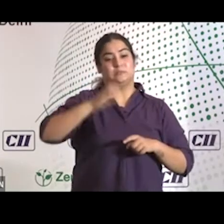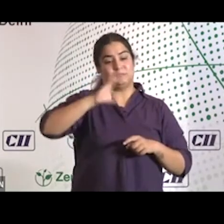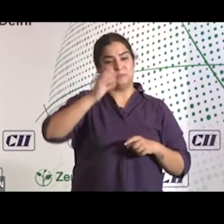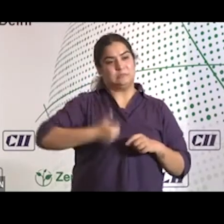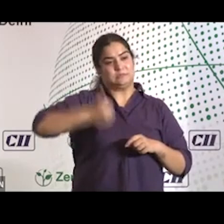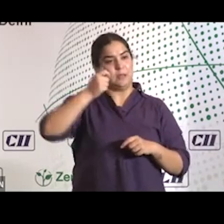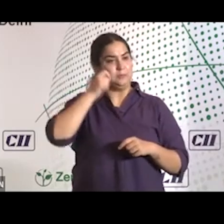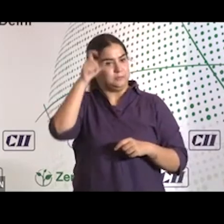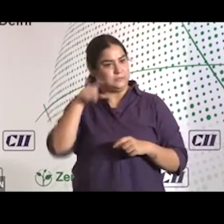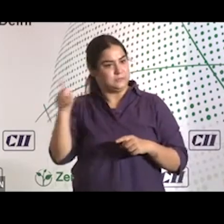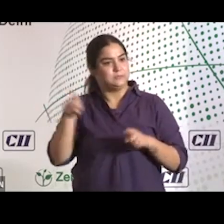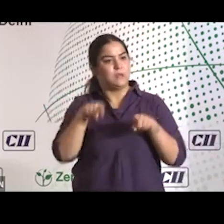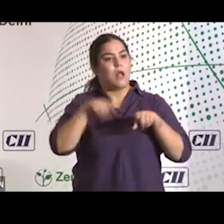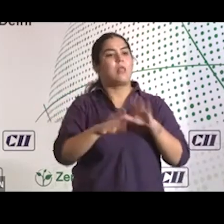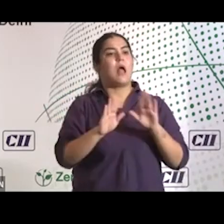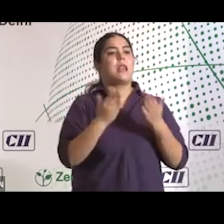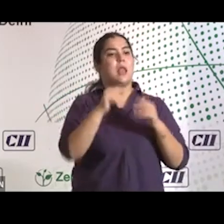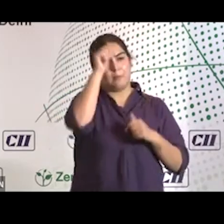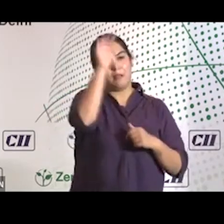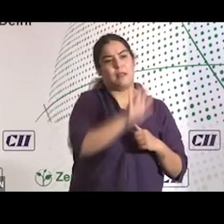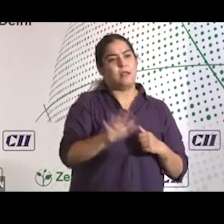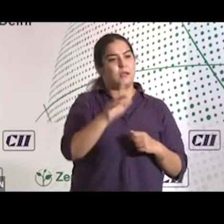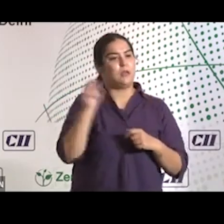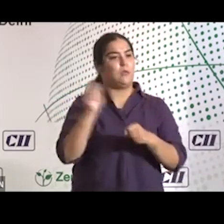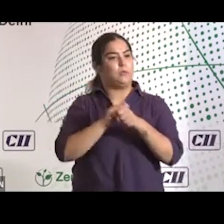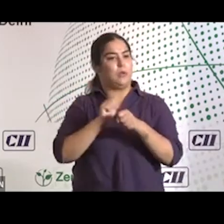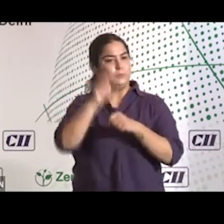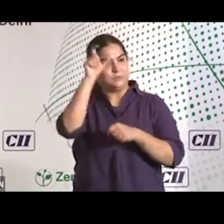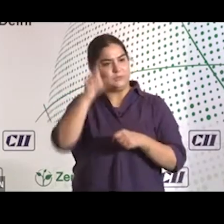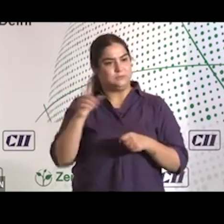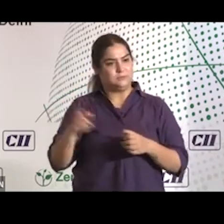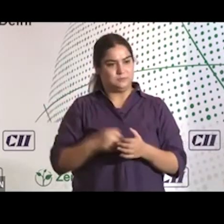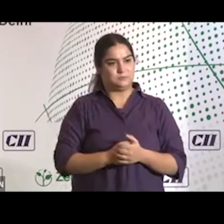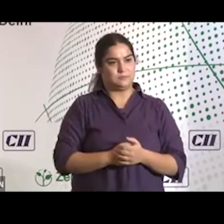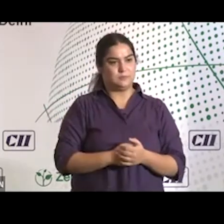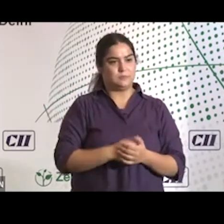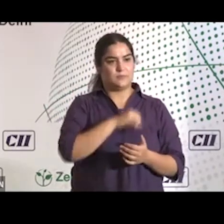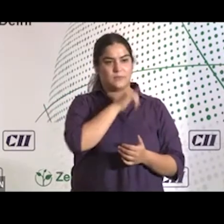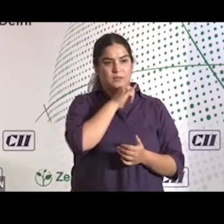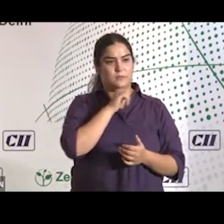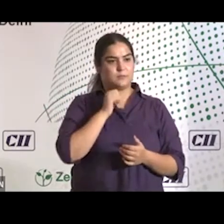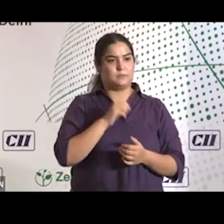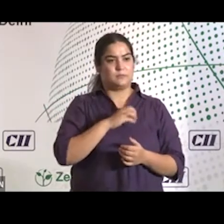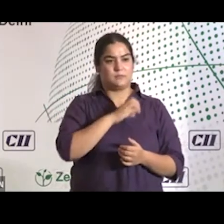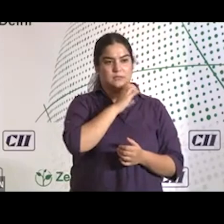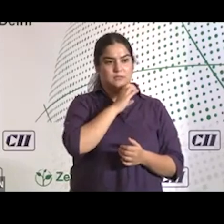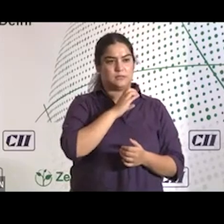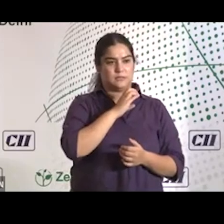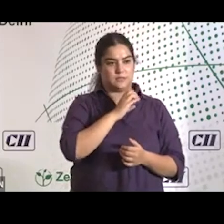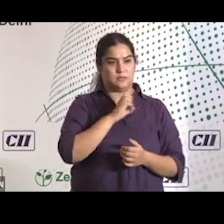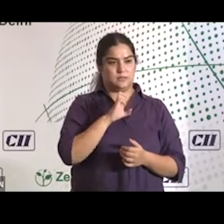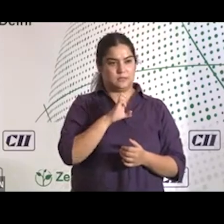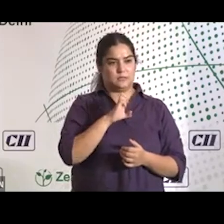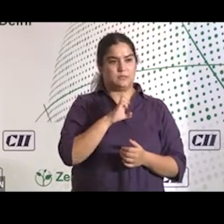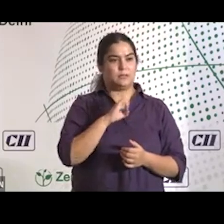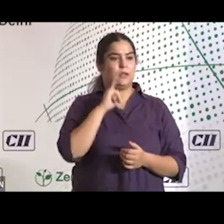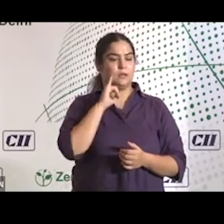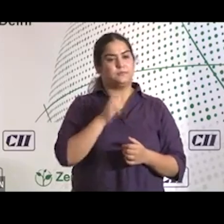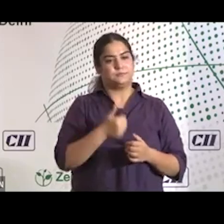of enable India. That's I think enough to introduce the debate.